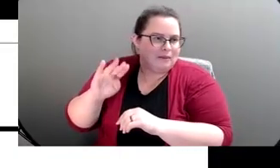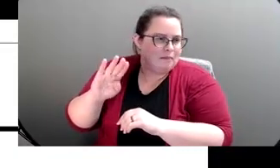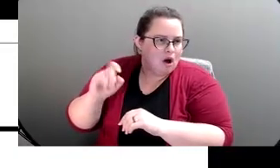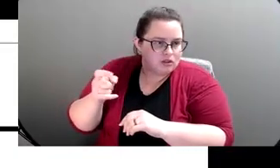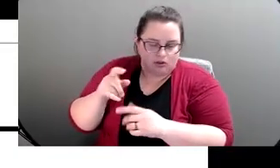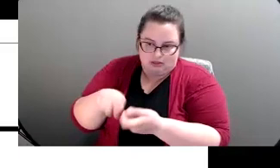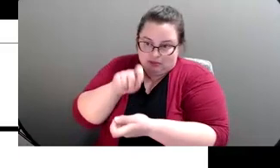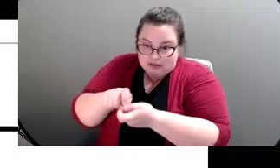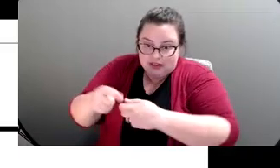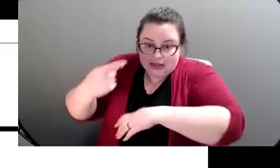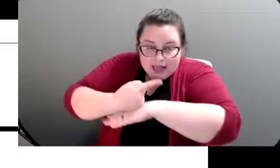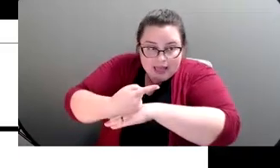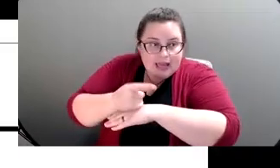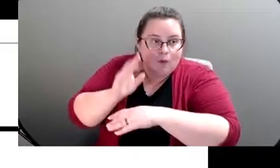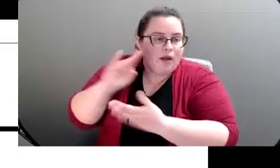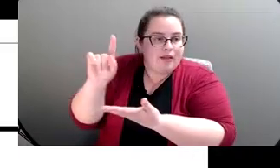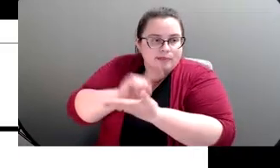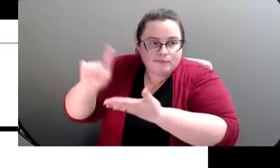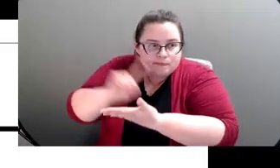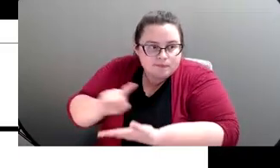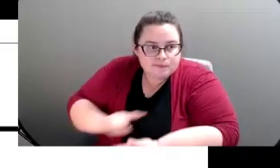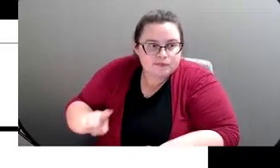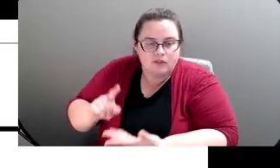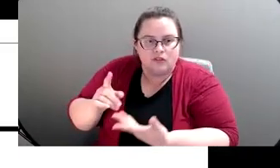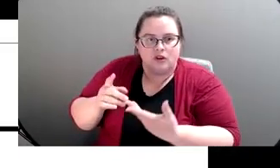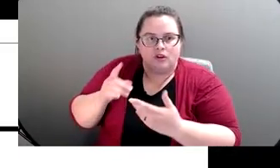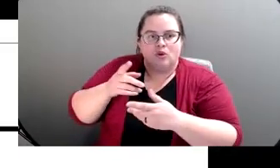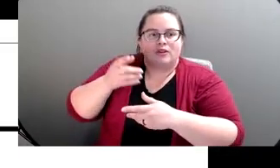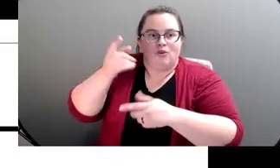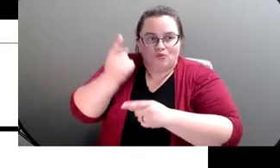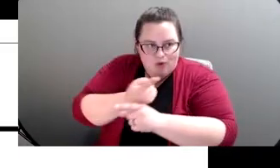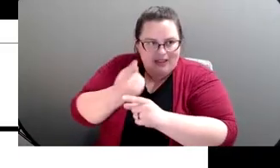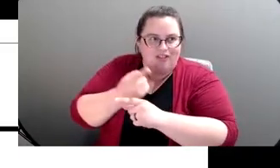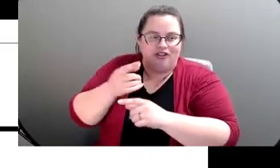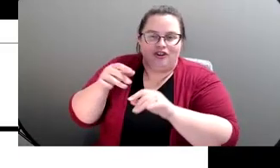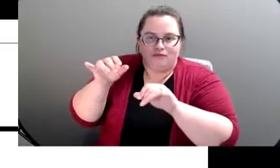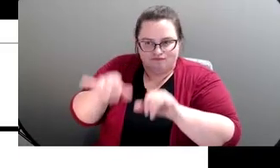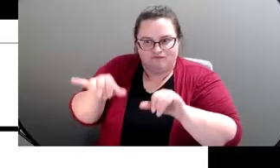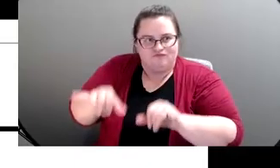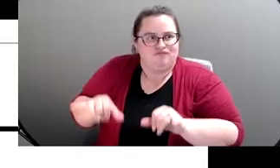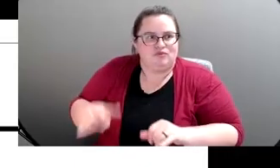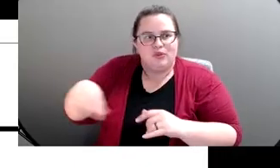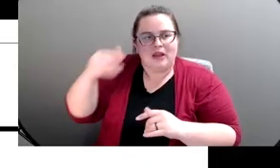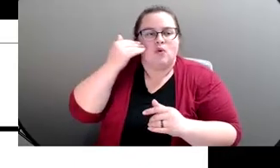and I'm going to do it week in and week out. So that's regular so that they know when it's coming. And then